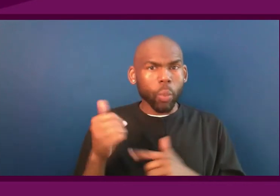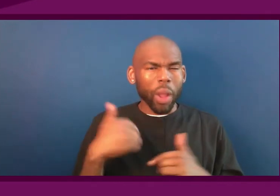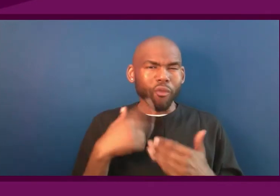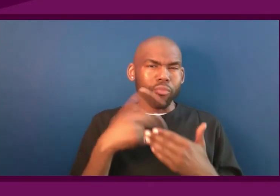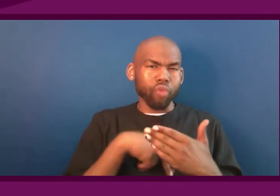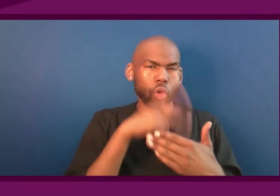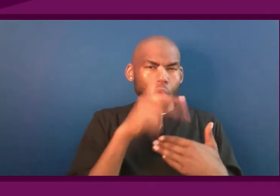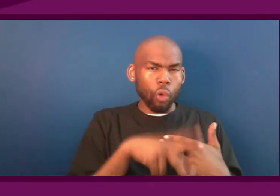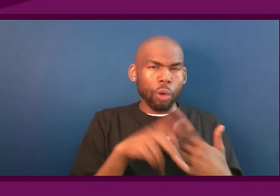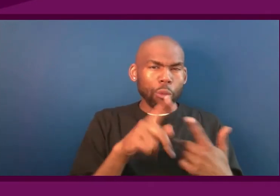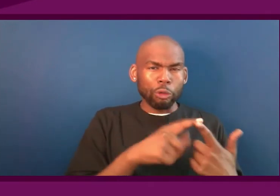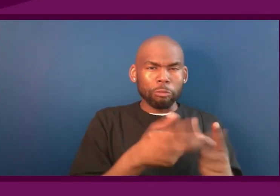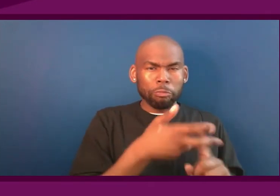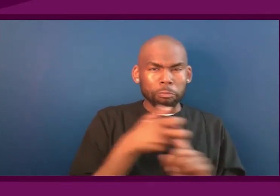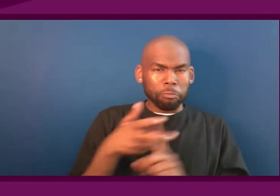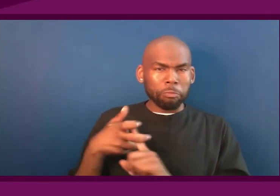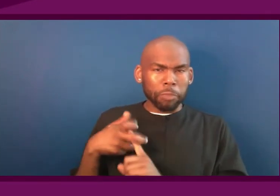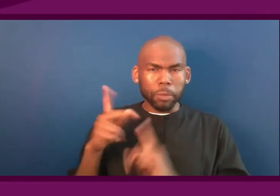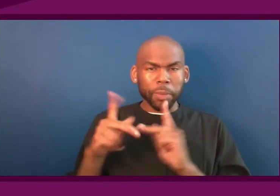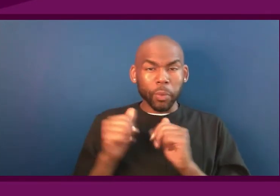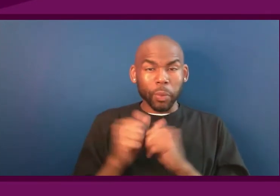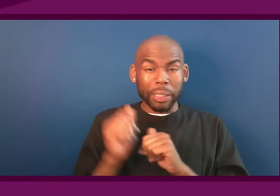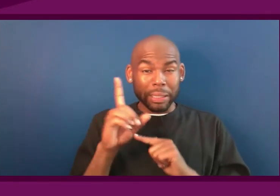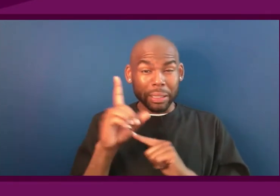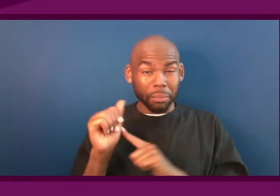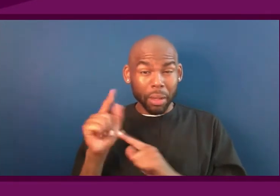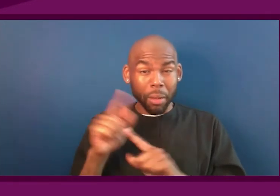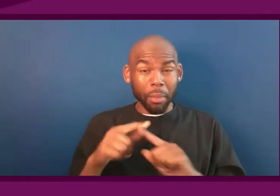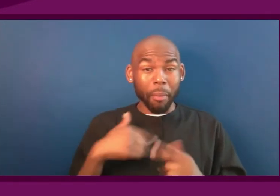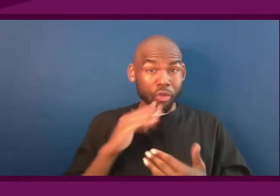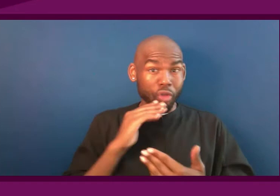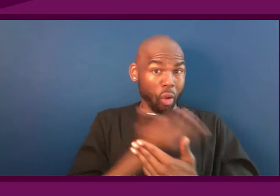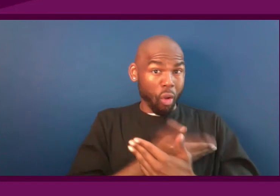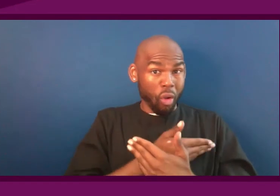plans for her joining the workforce at all. And I thought, "But wait a minute, she can contribute."